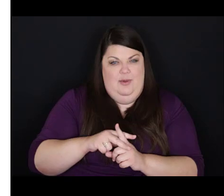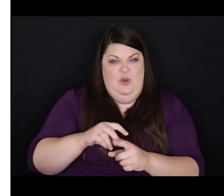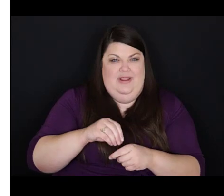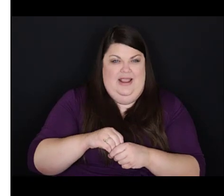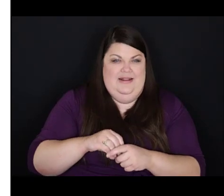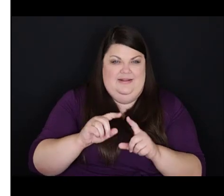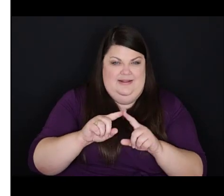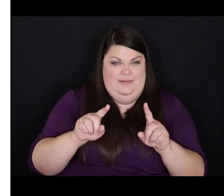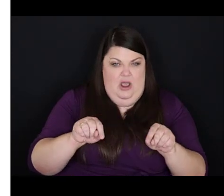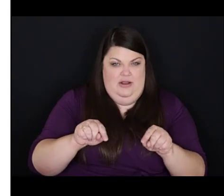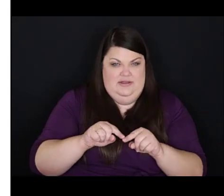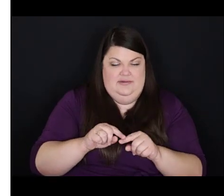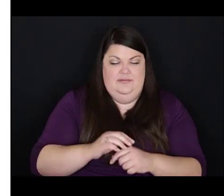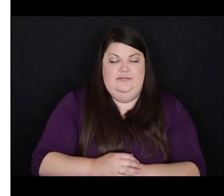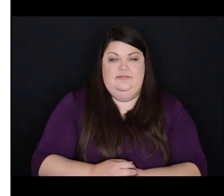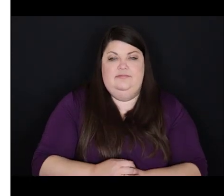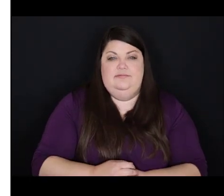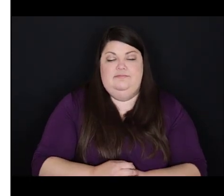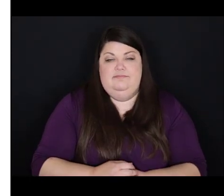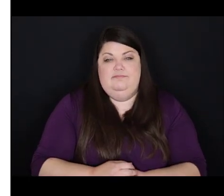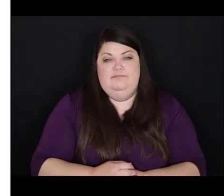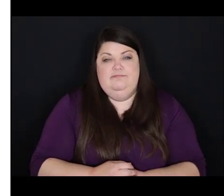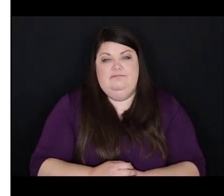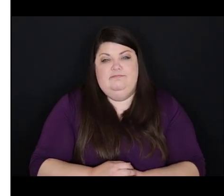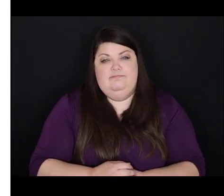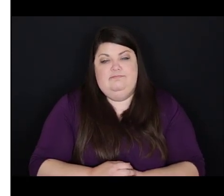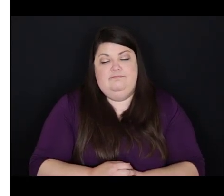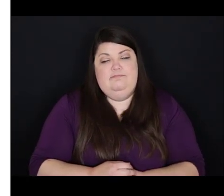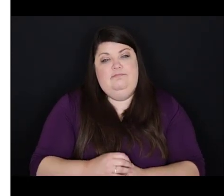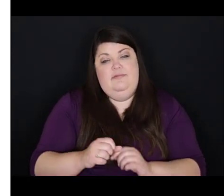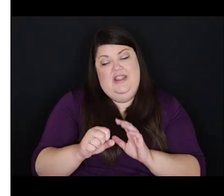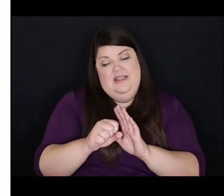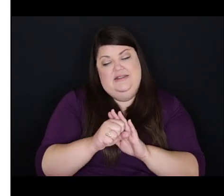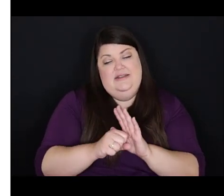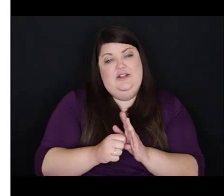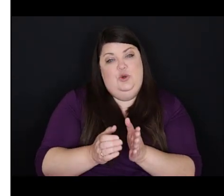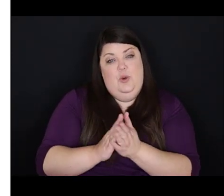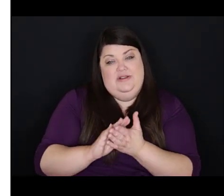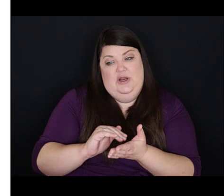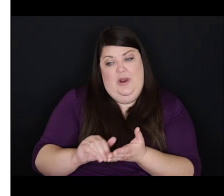For States requesting a waiver or including a prior approved waiver that is still in effect,